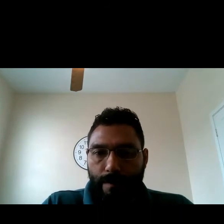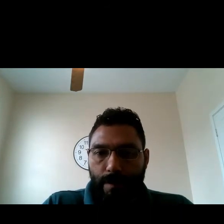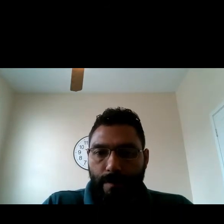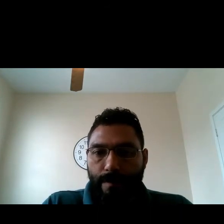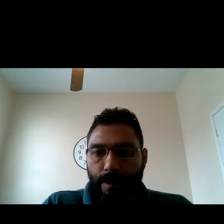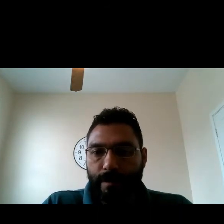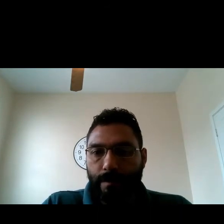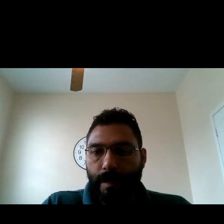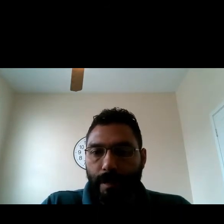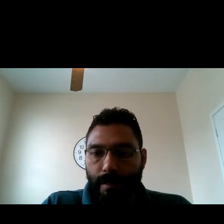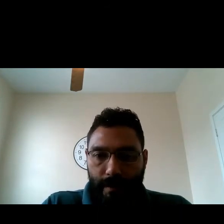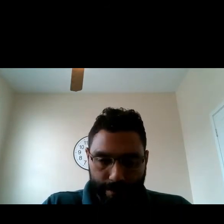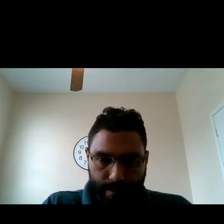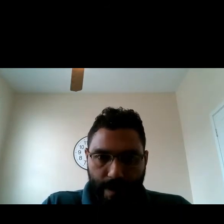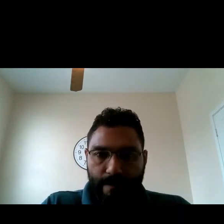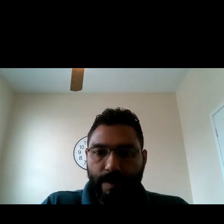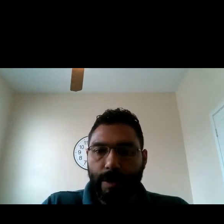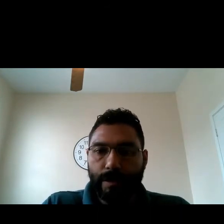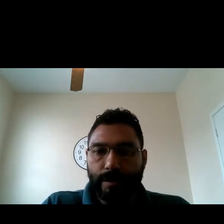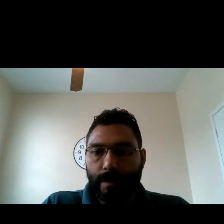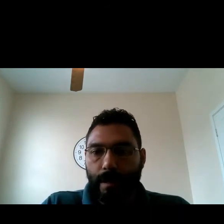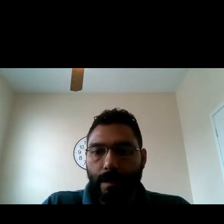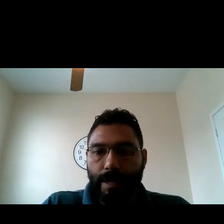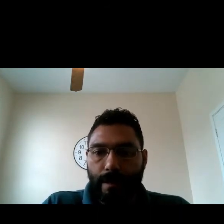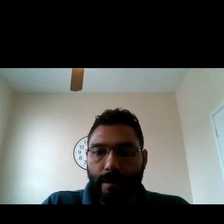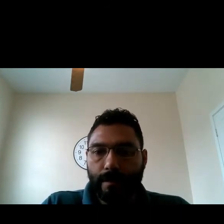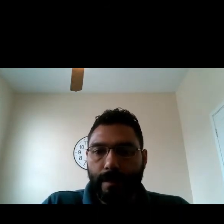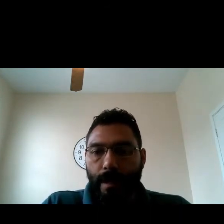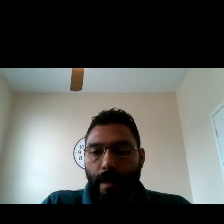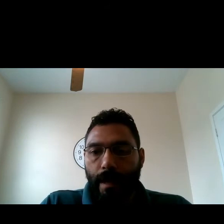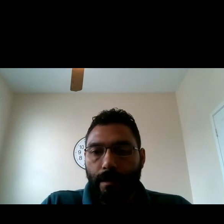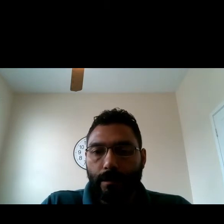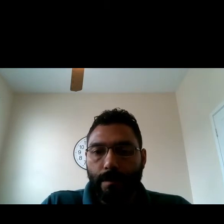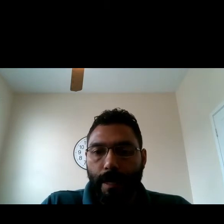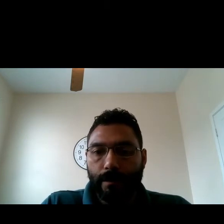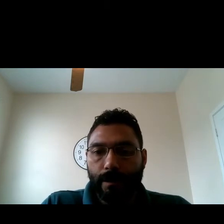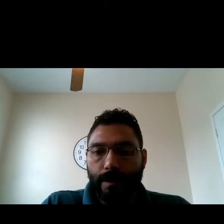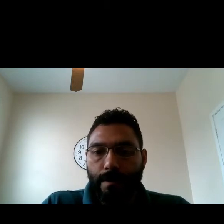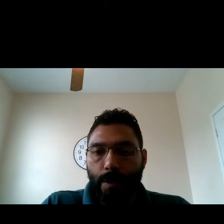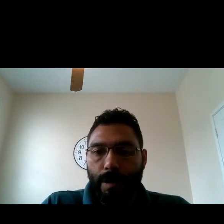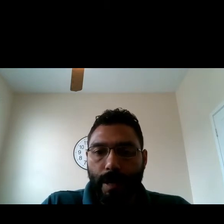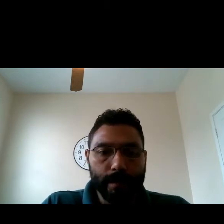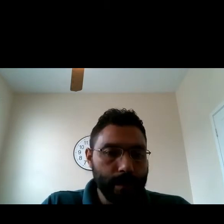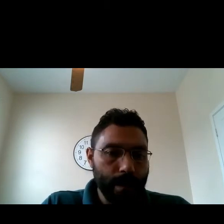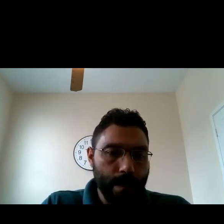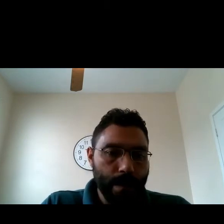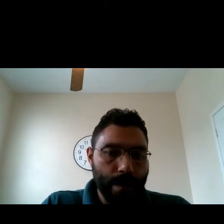for people with disabilities in various arenas and also making sure that the voting rights